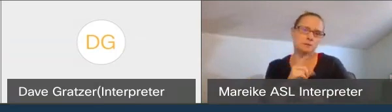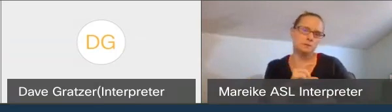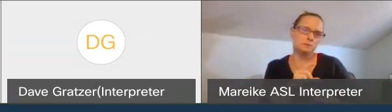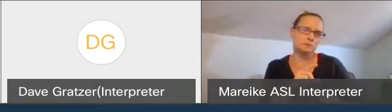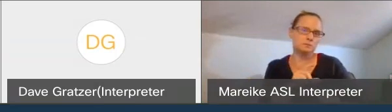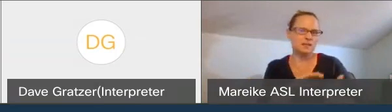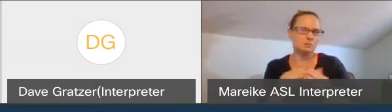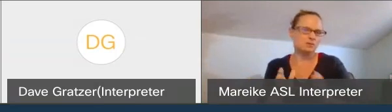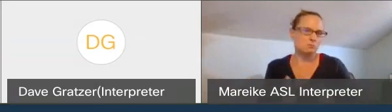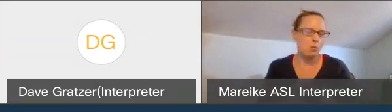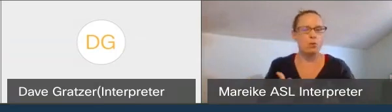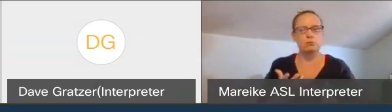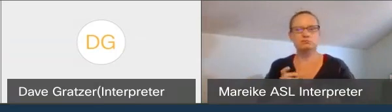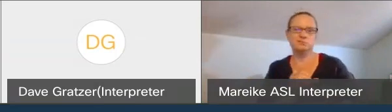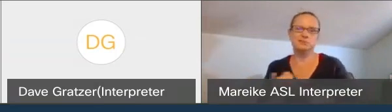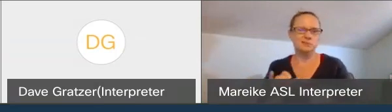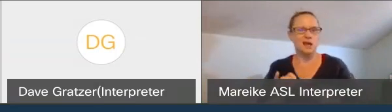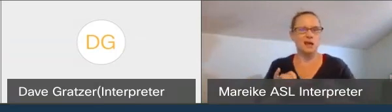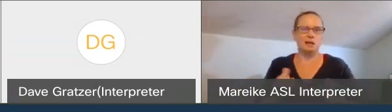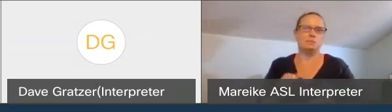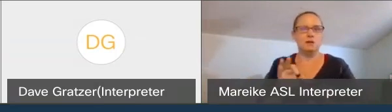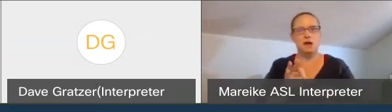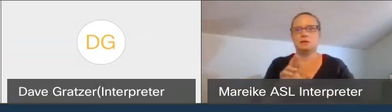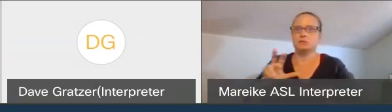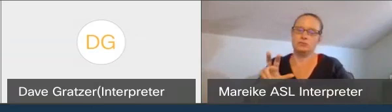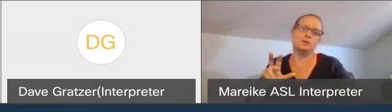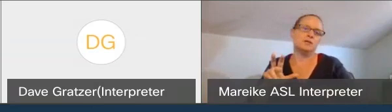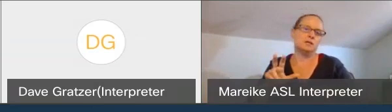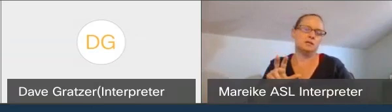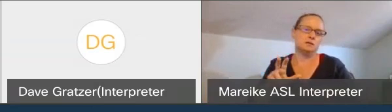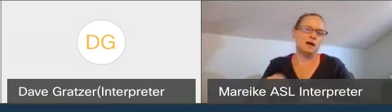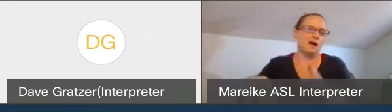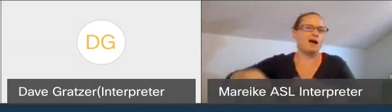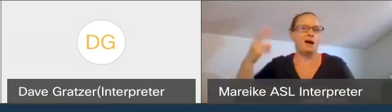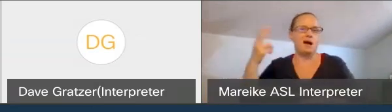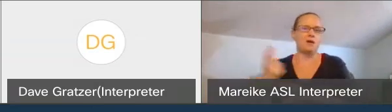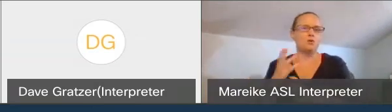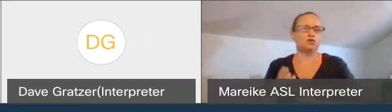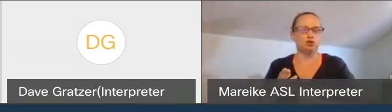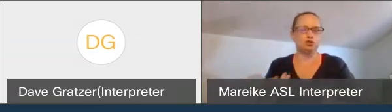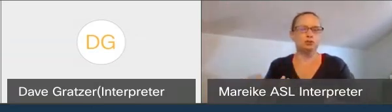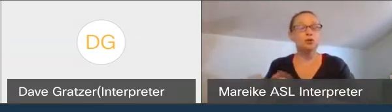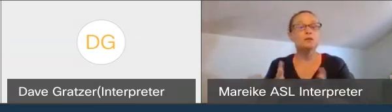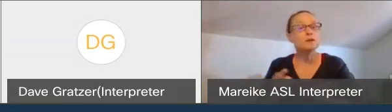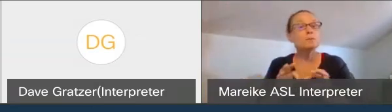it's the same 93 in our case no matter how you slice it. Um, so it's very important to-- what's your goal,